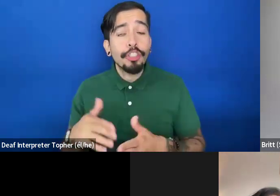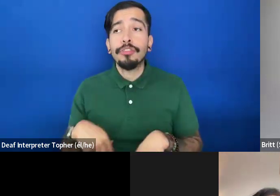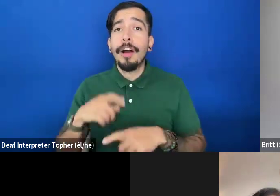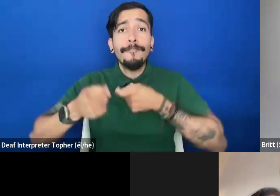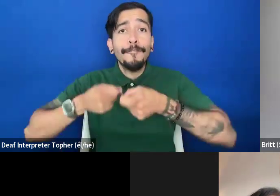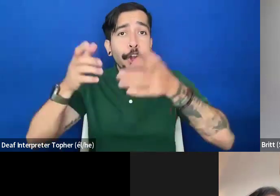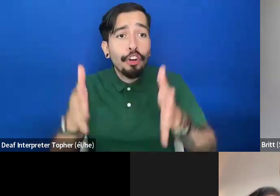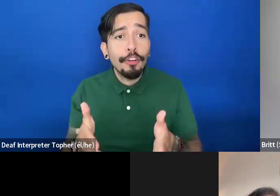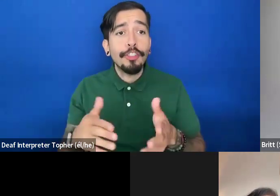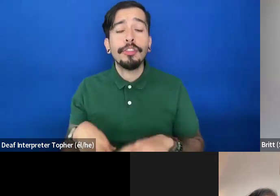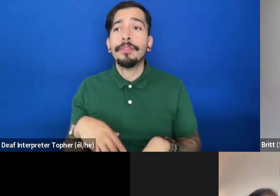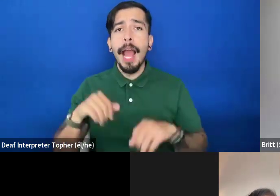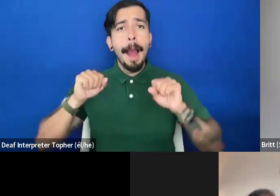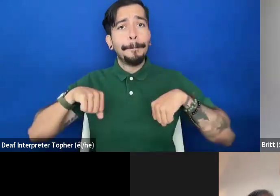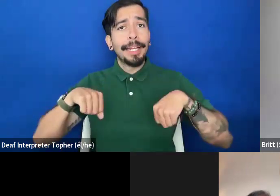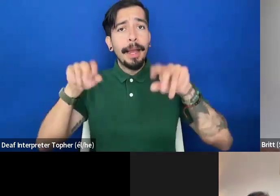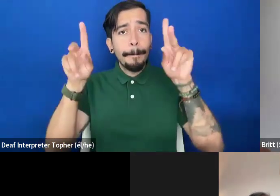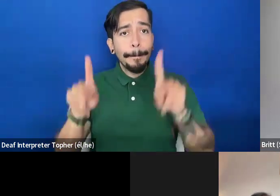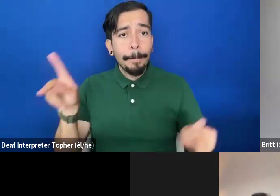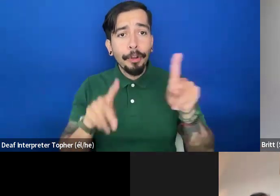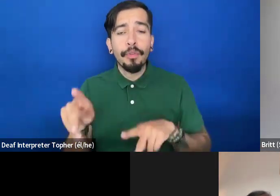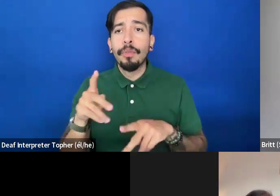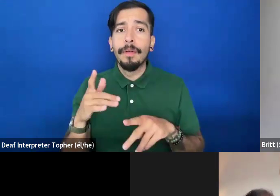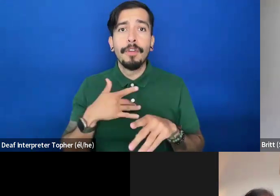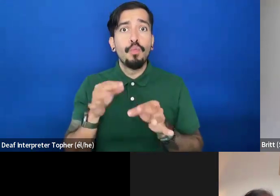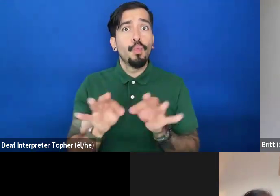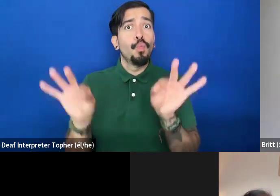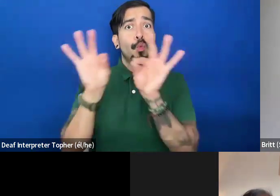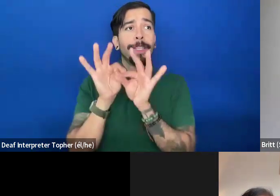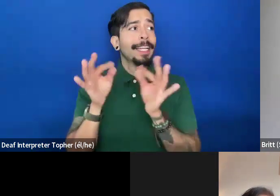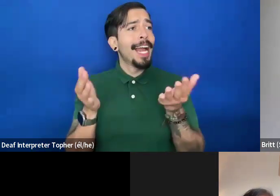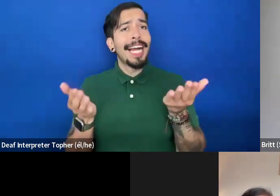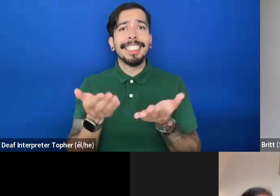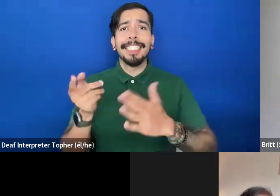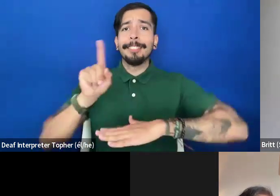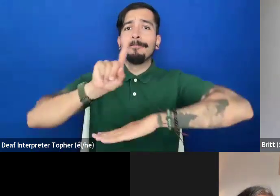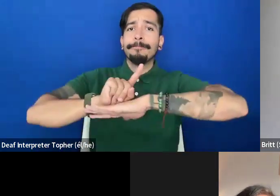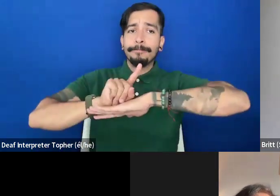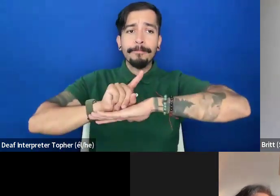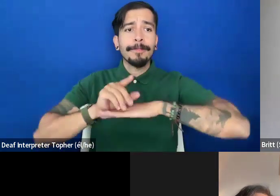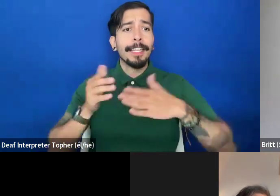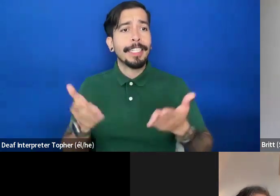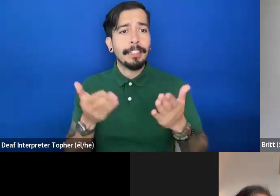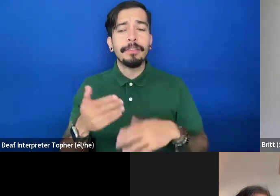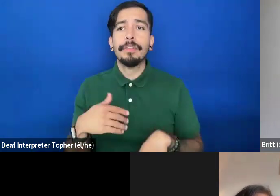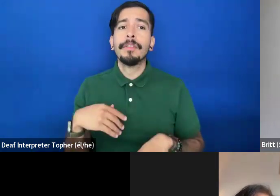worthy of existence, it's, it's, it's often compromised by ableism, you know? So when I think about care, care work, I think about